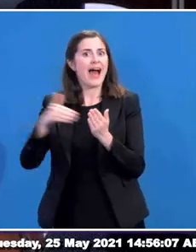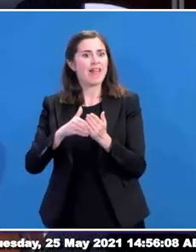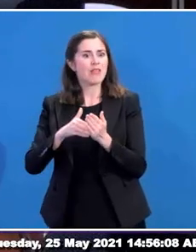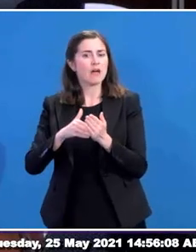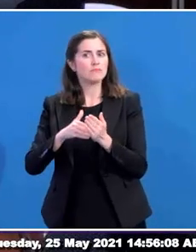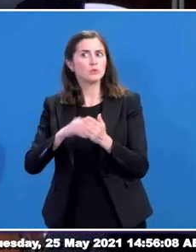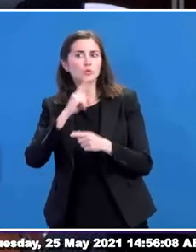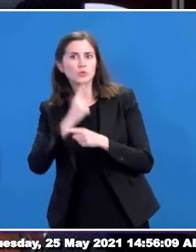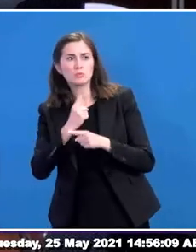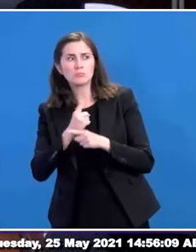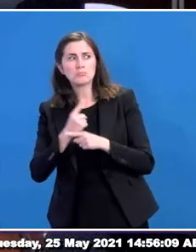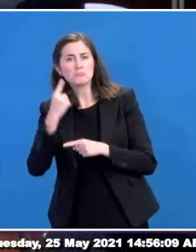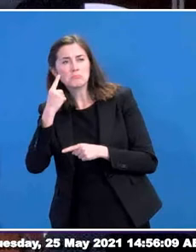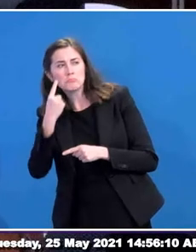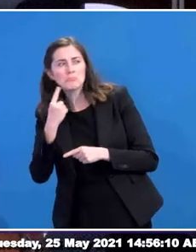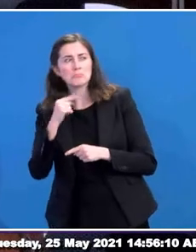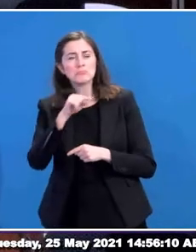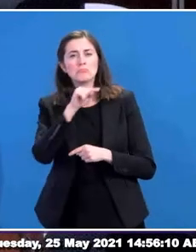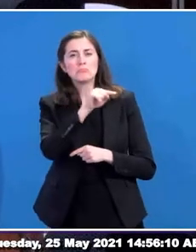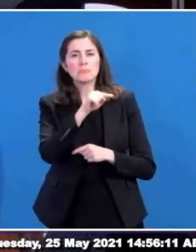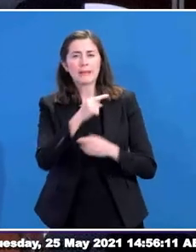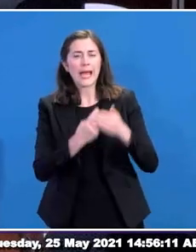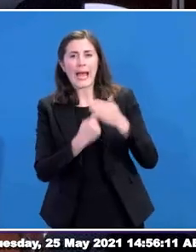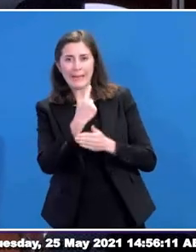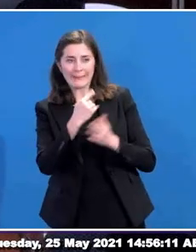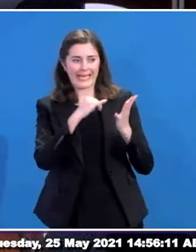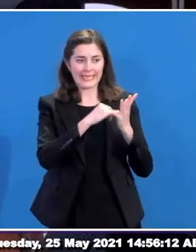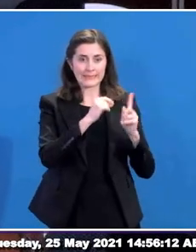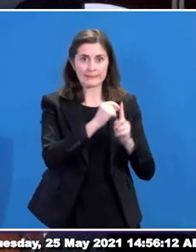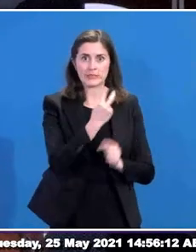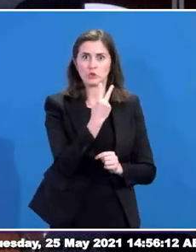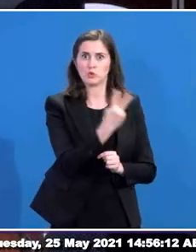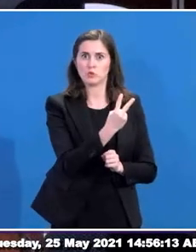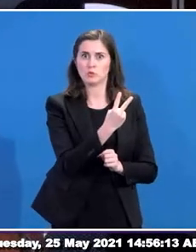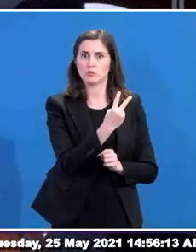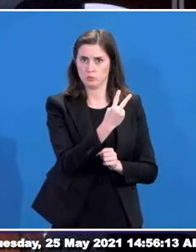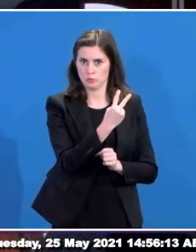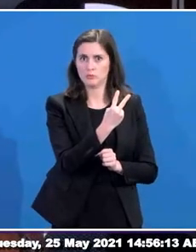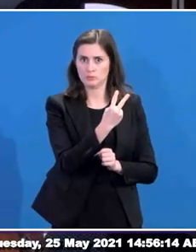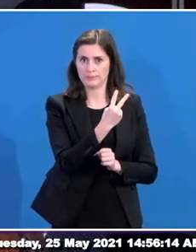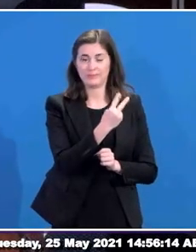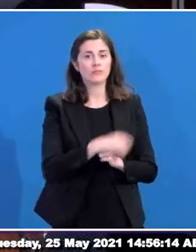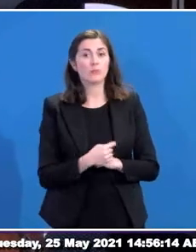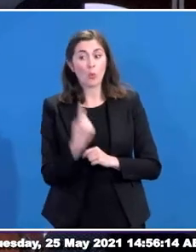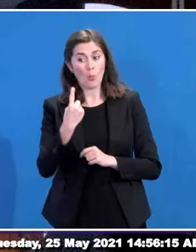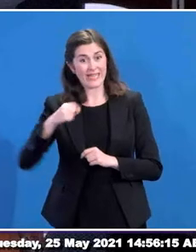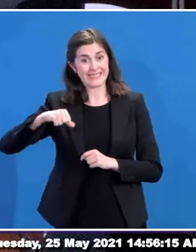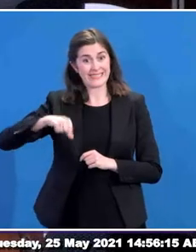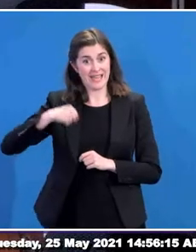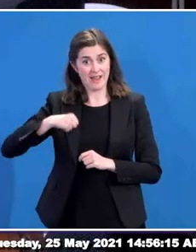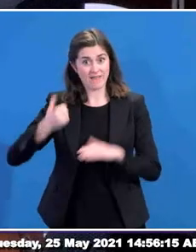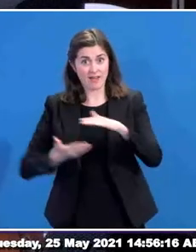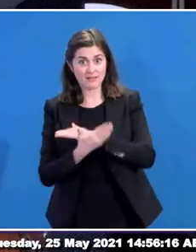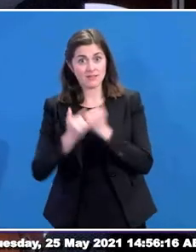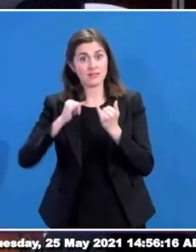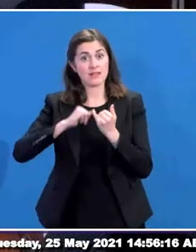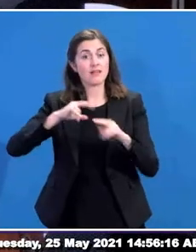SP2 which had been made by an employee of Sunnyfield to the Sunnyfield response